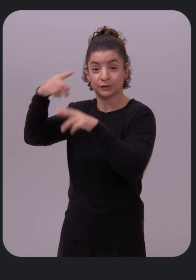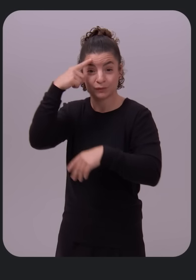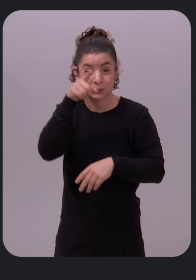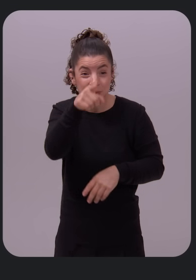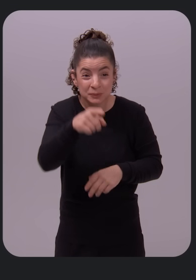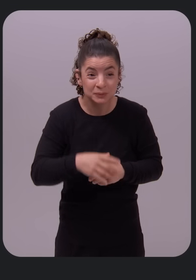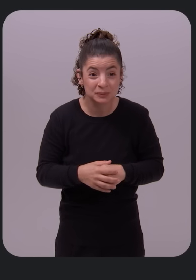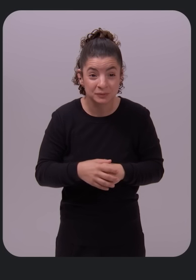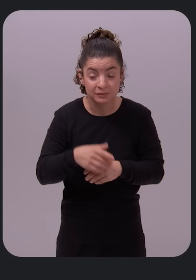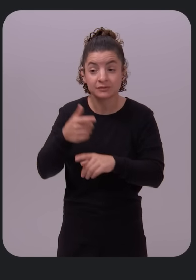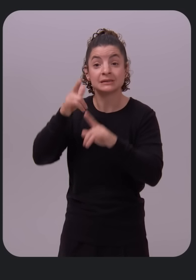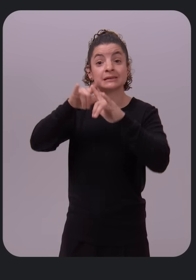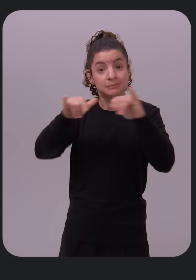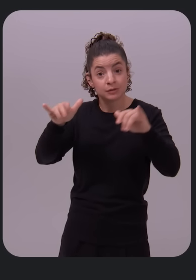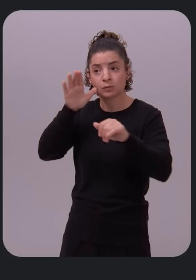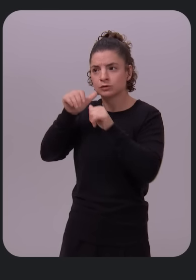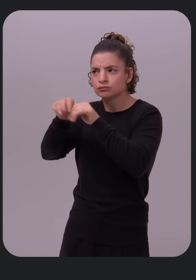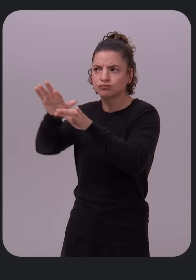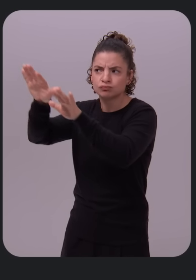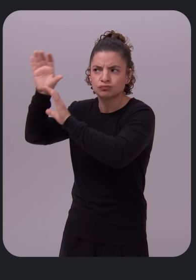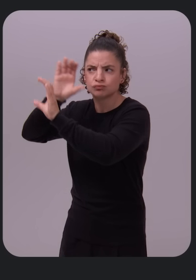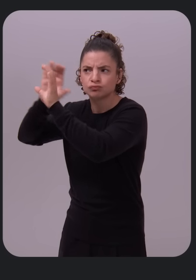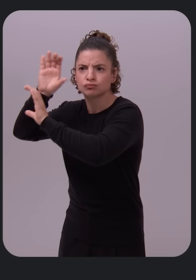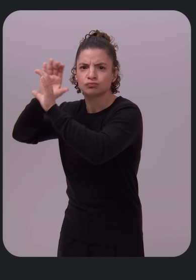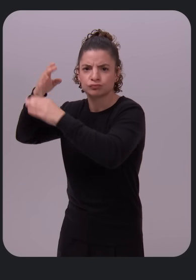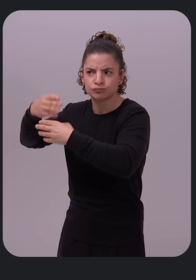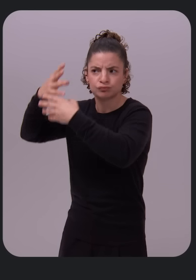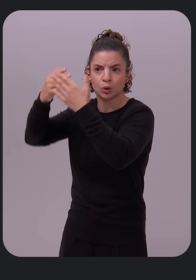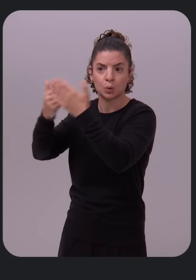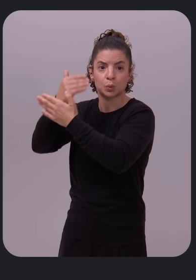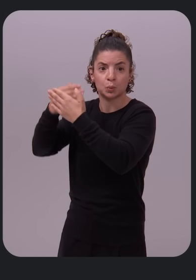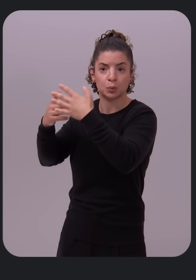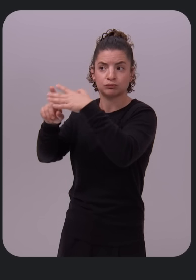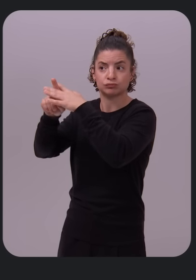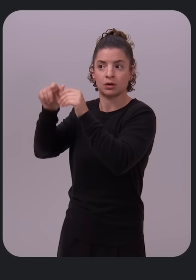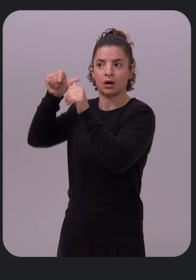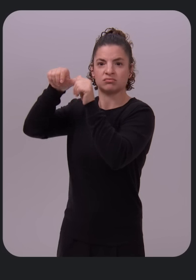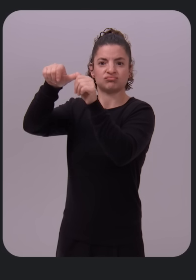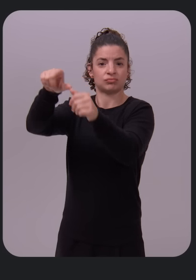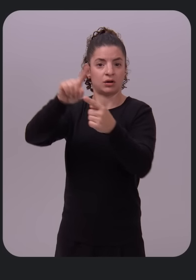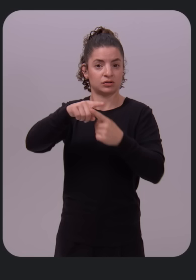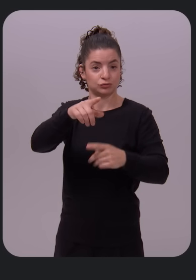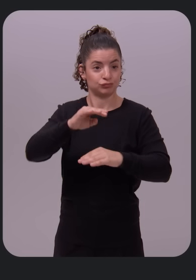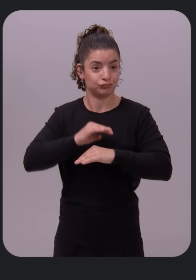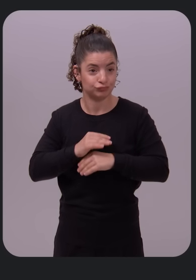And it'll keep browsing for new listings for as long as you need, freeing you up to do the stuff